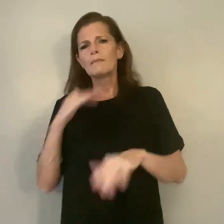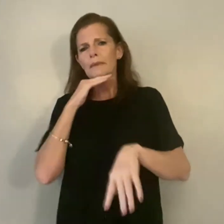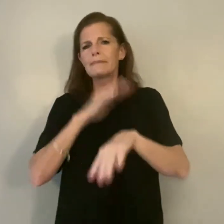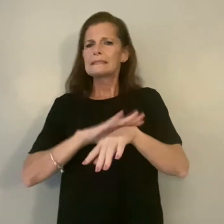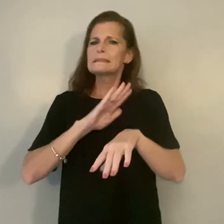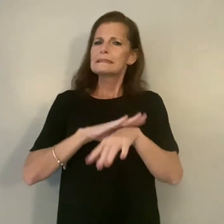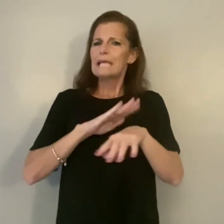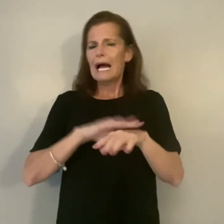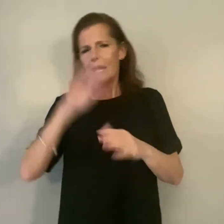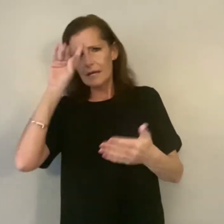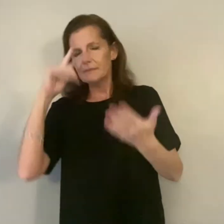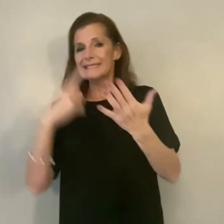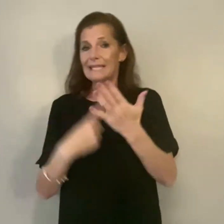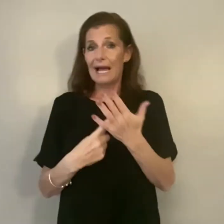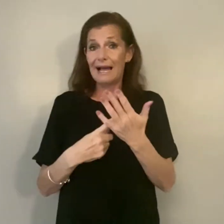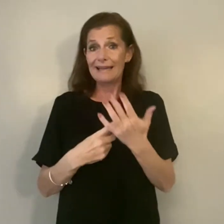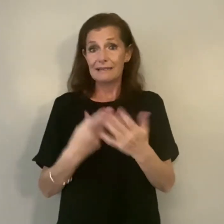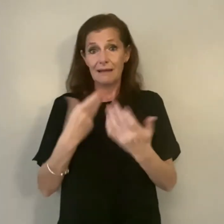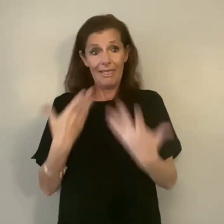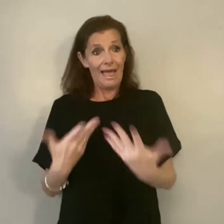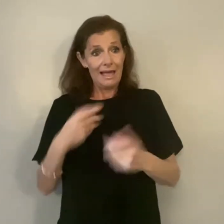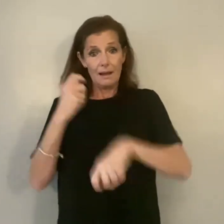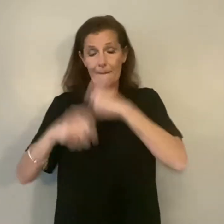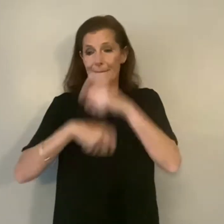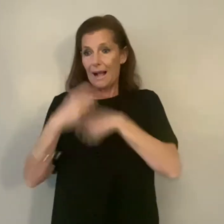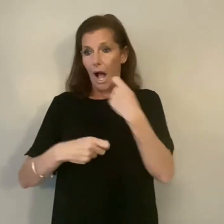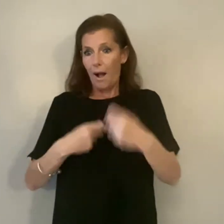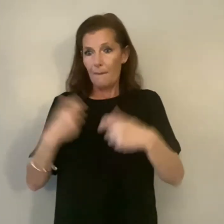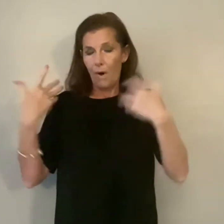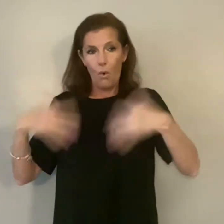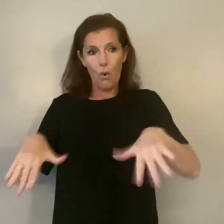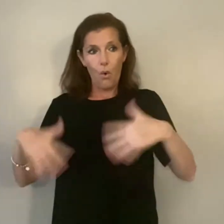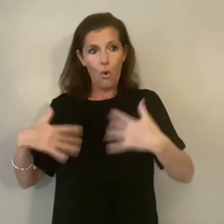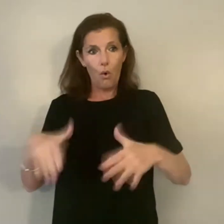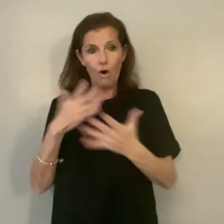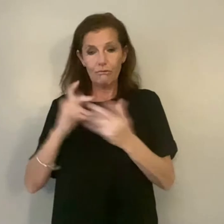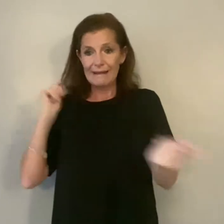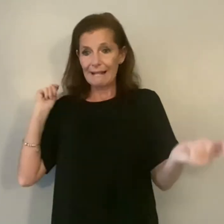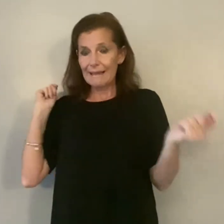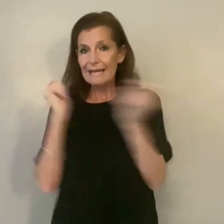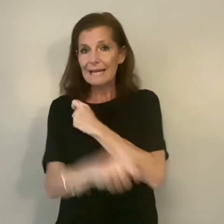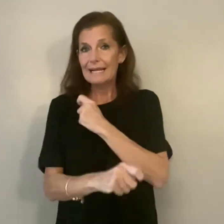or at least the timing of steering, an oil tanker and then suddenly having to really pivot and shift